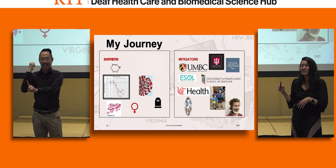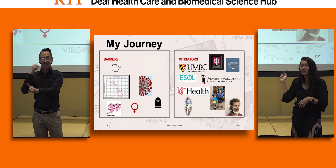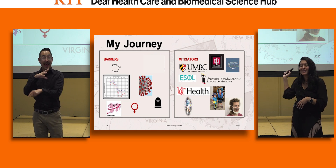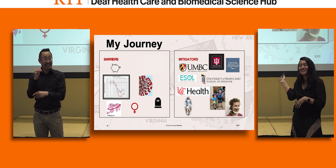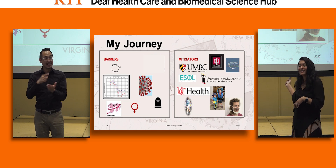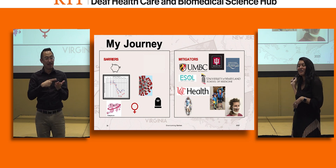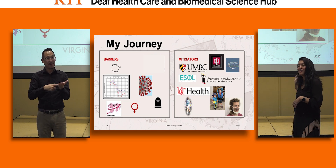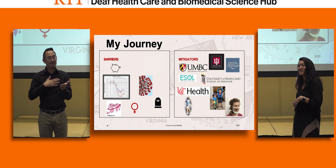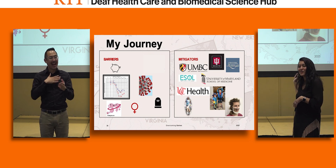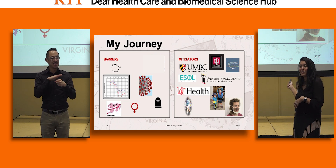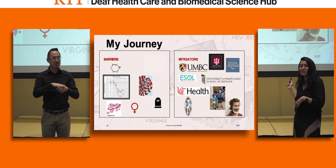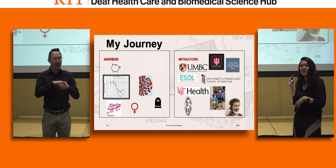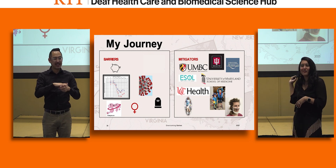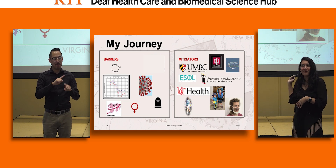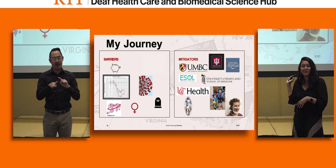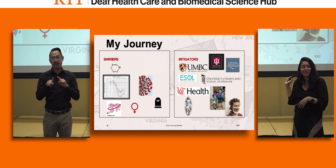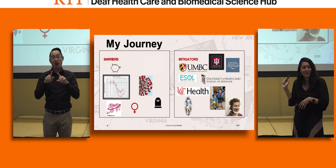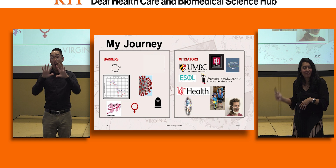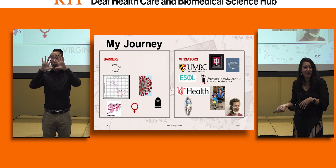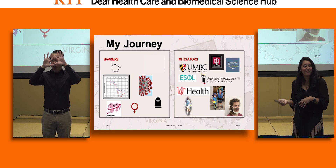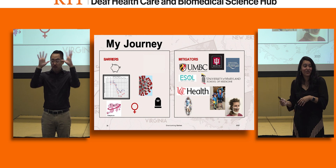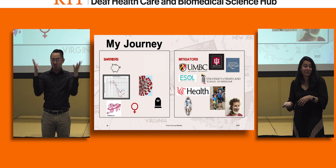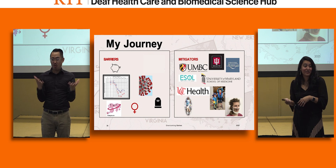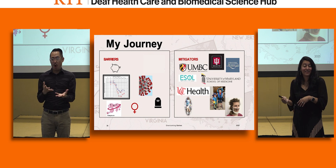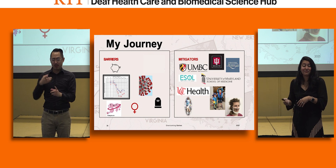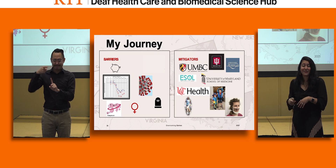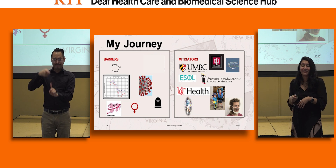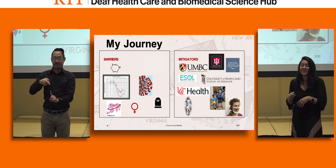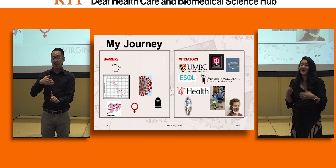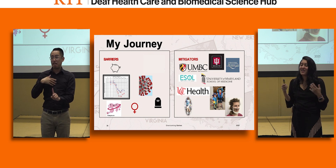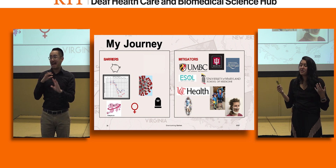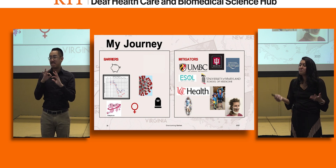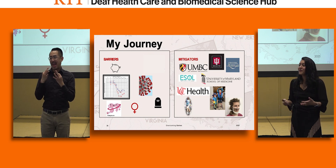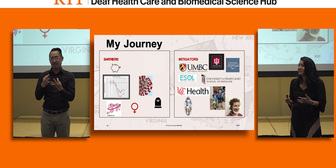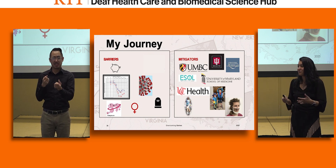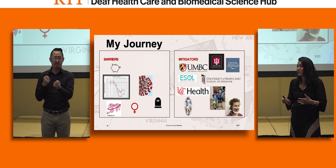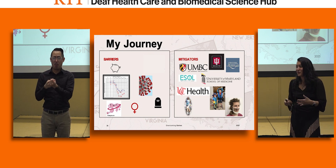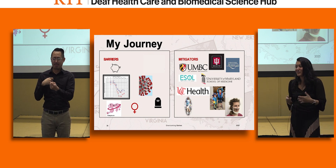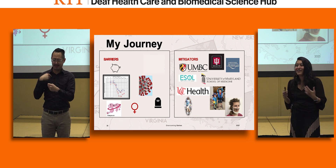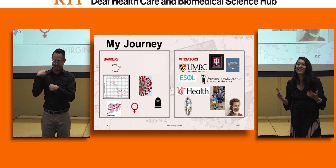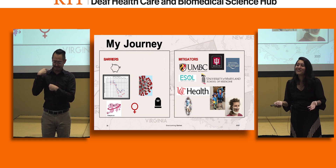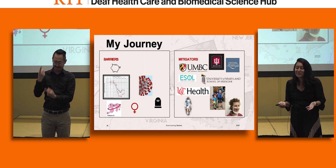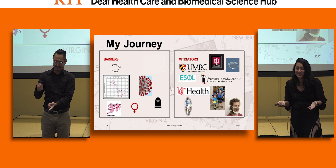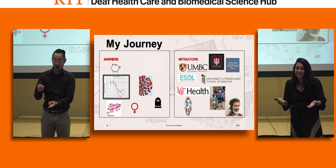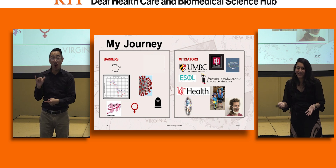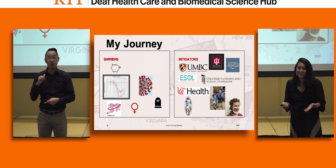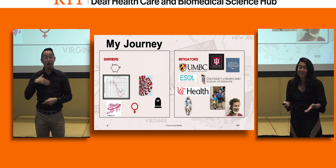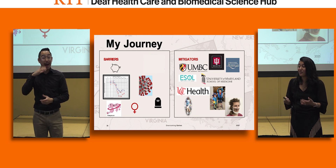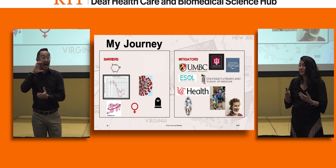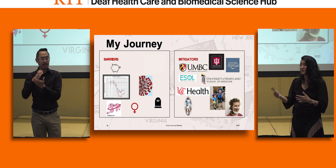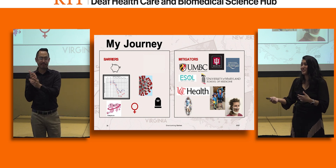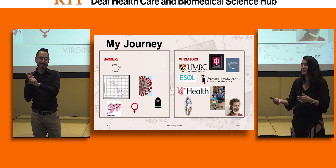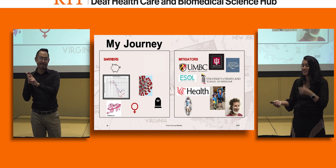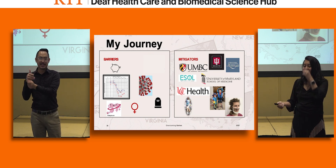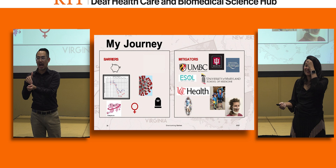but this year, overall, my family has been a big support. My husband is also a physician,